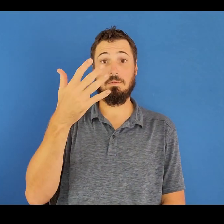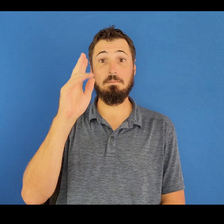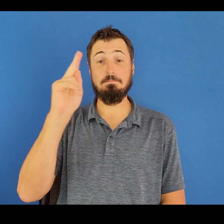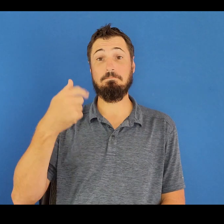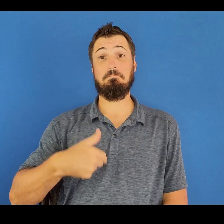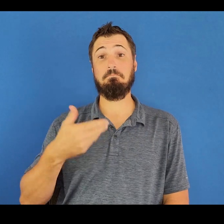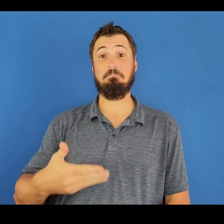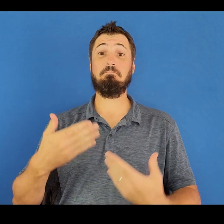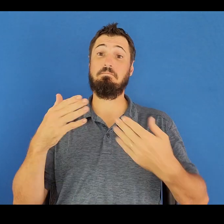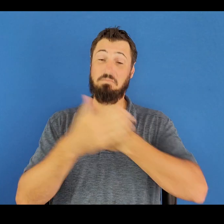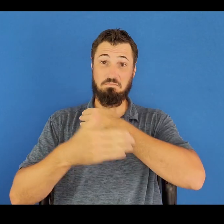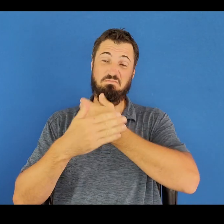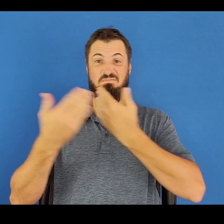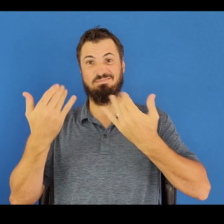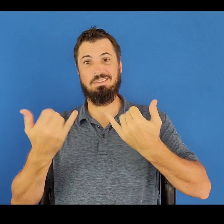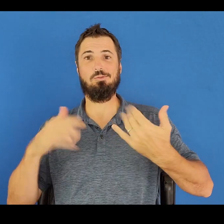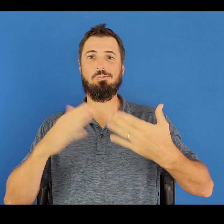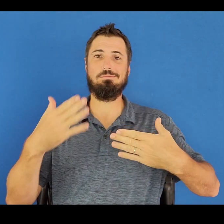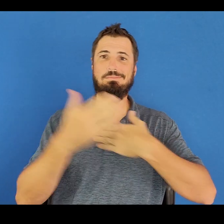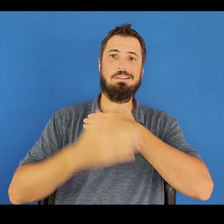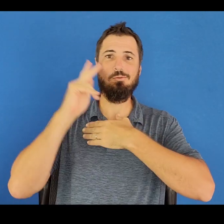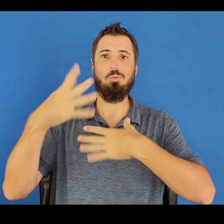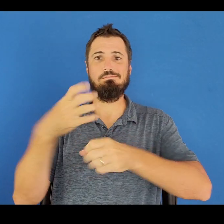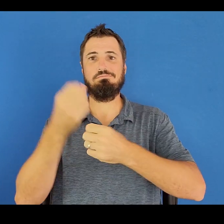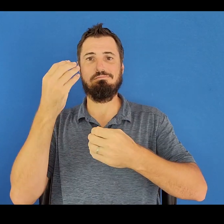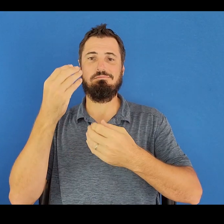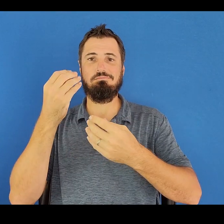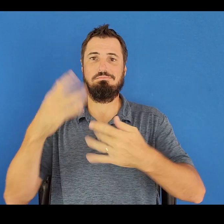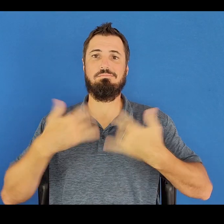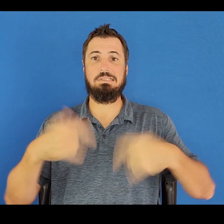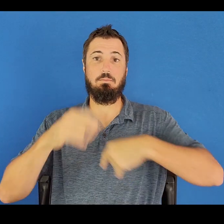Aloha Kaua‘i. This is your County of Kaua‘i briefing for Monday, March 28th